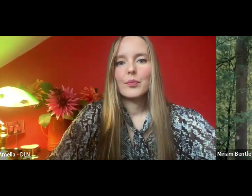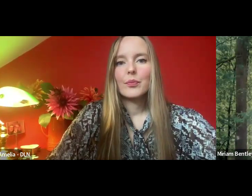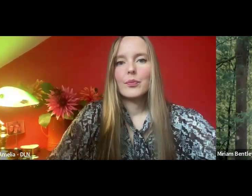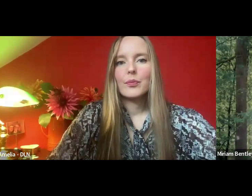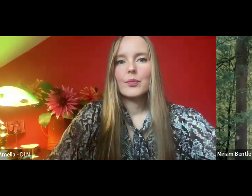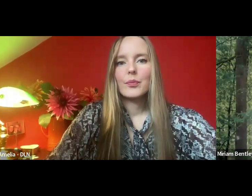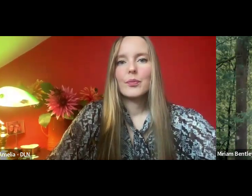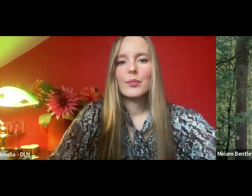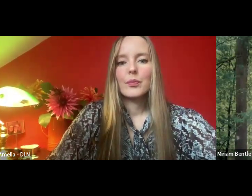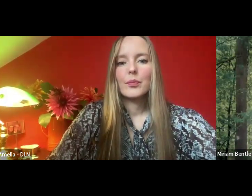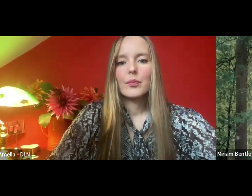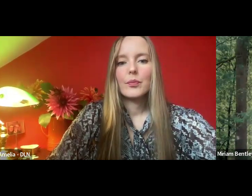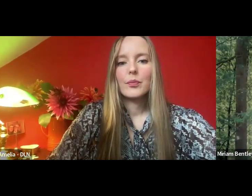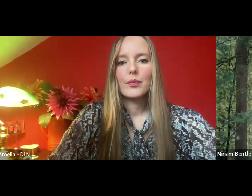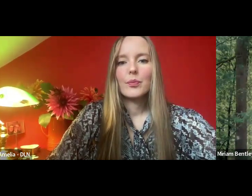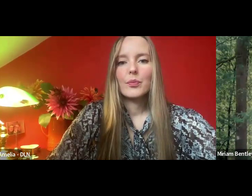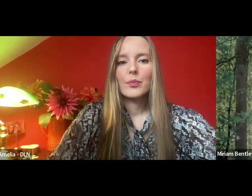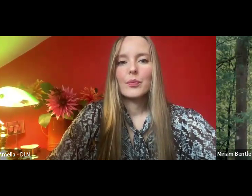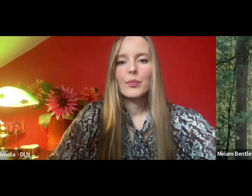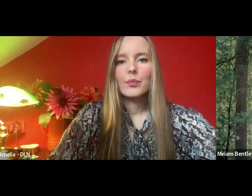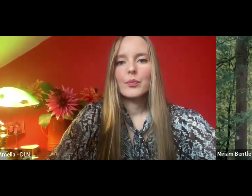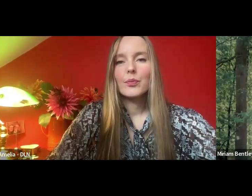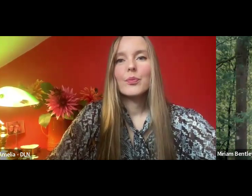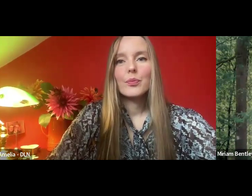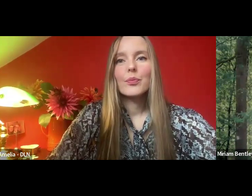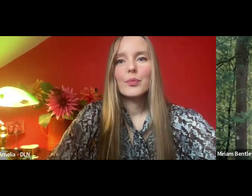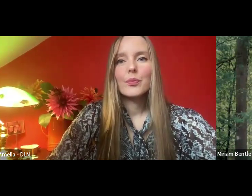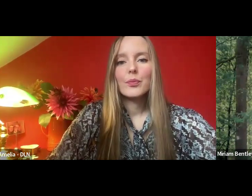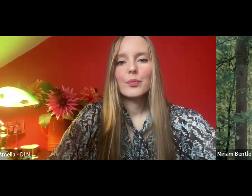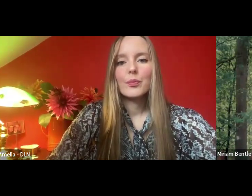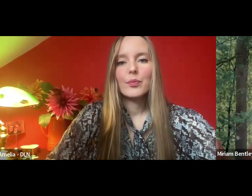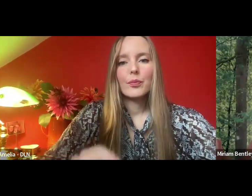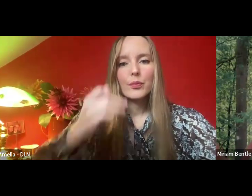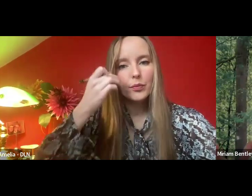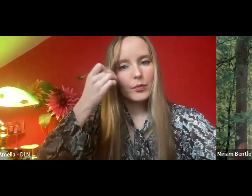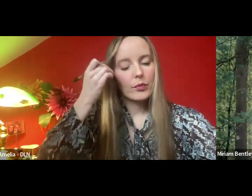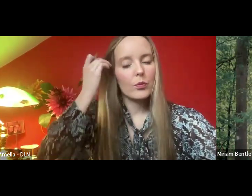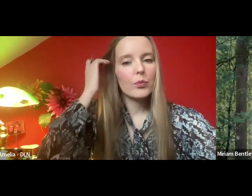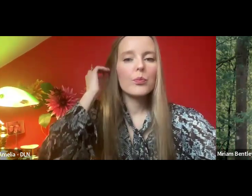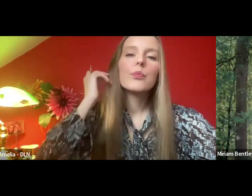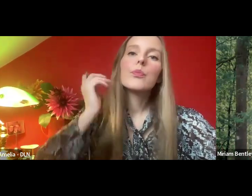"Actually, I have a disability, and I can't leave my house," or, "My husband's been taken into a hospice.